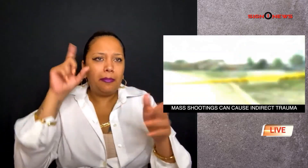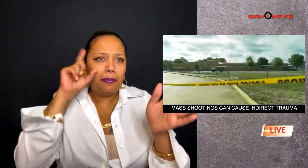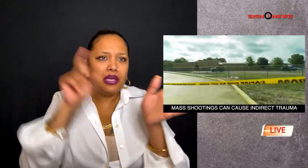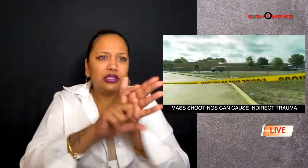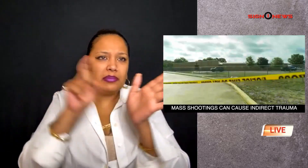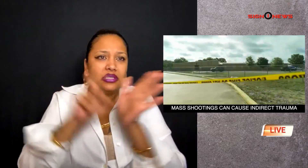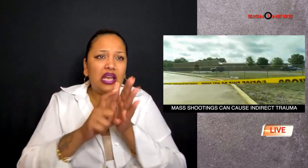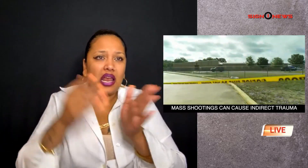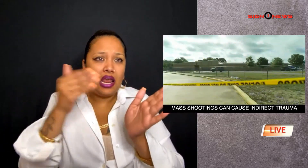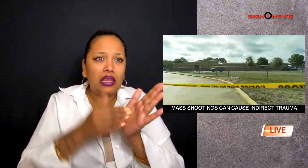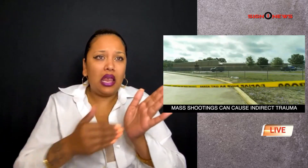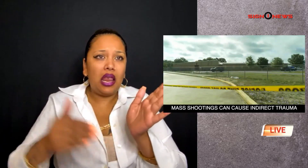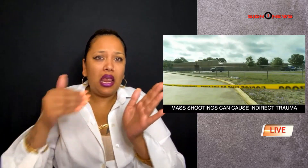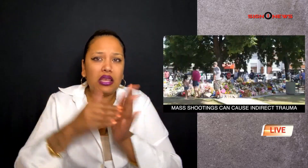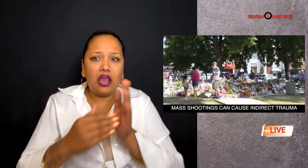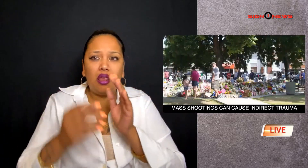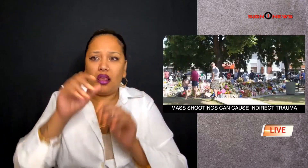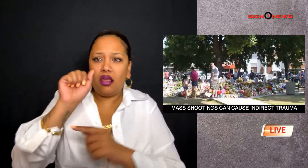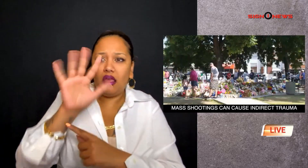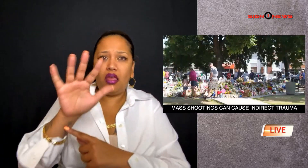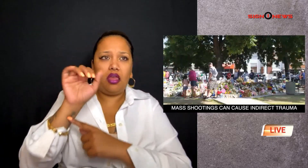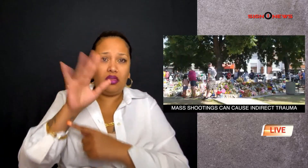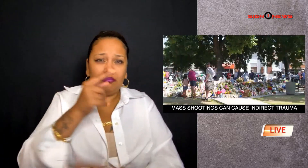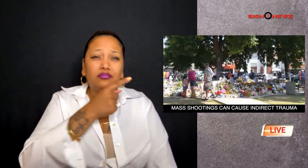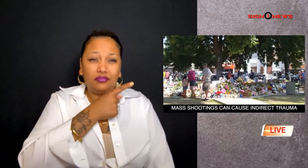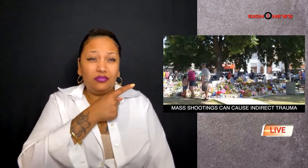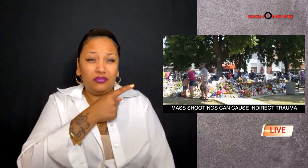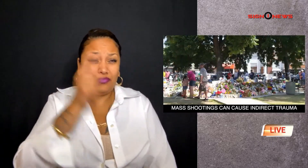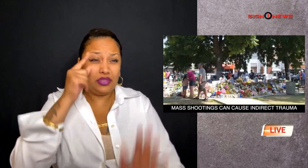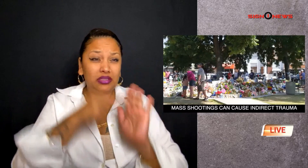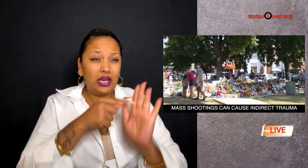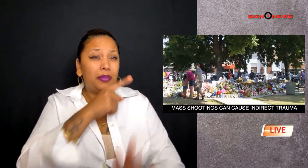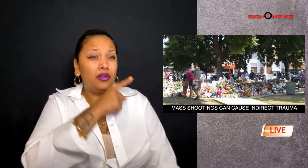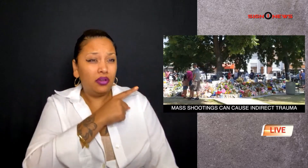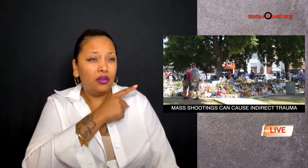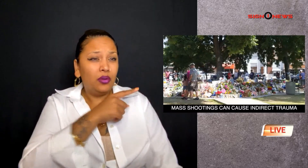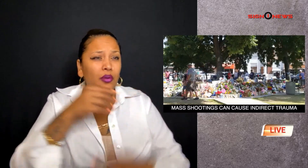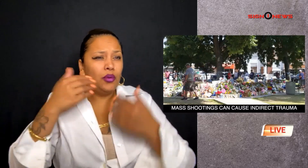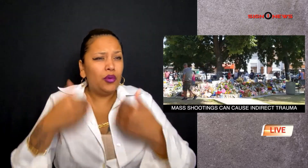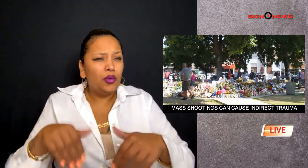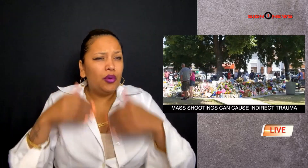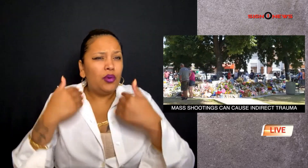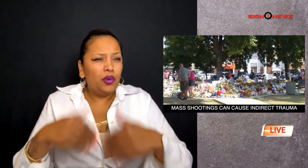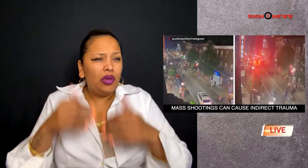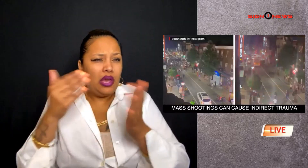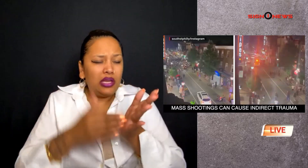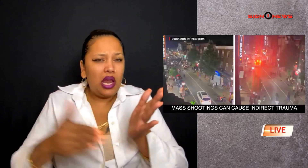from seeing images of mass shootings over and over again on television and social media